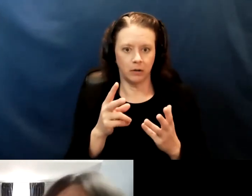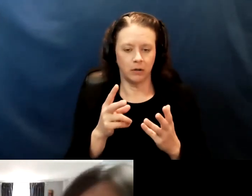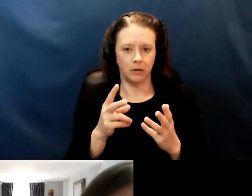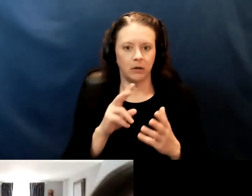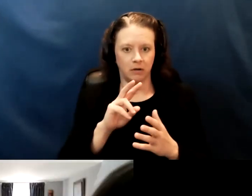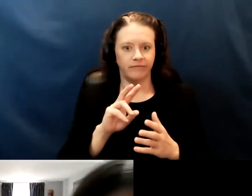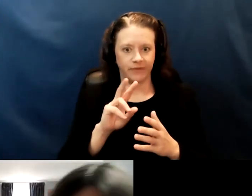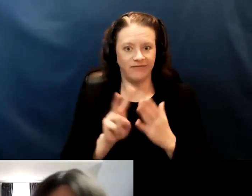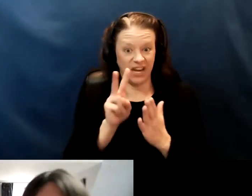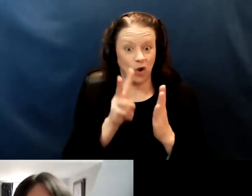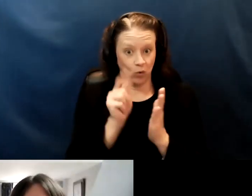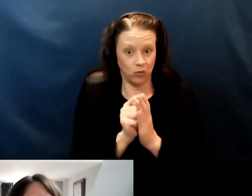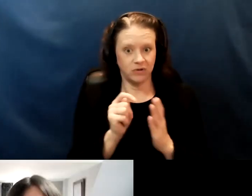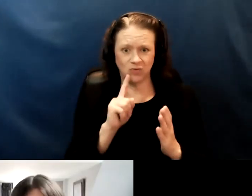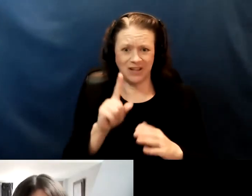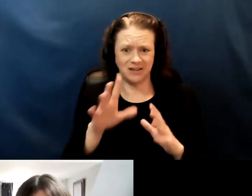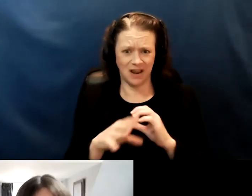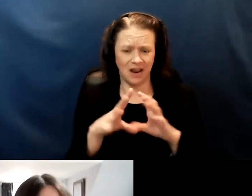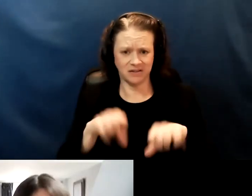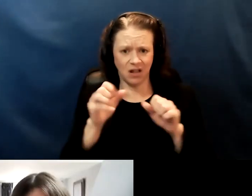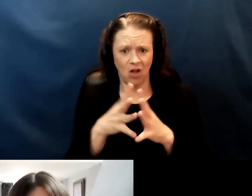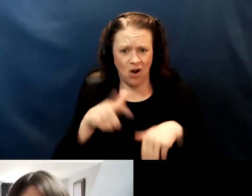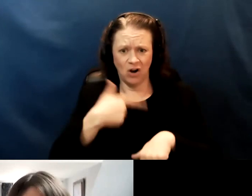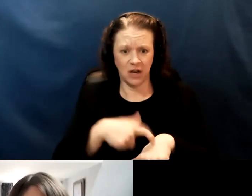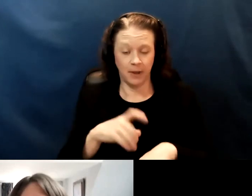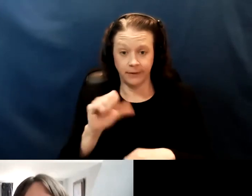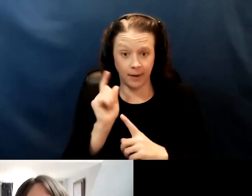minute videos, you can absolutely do it. That's not that bad.